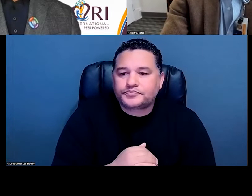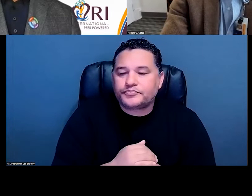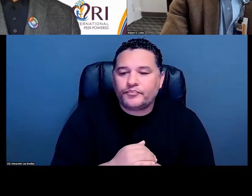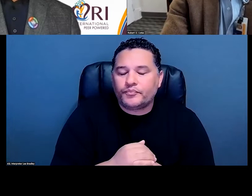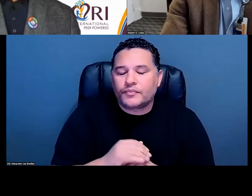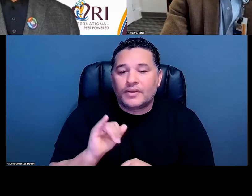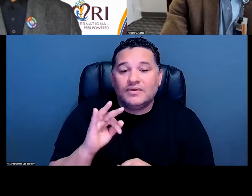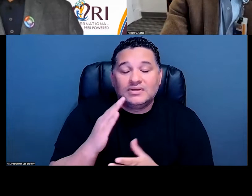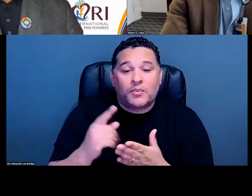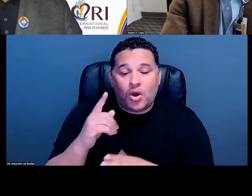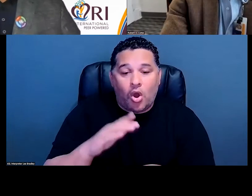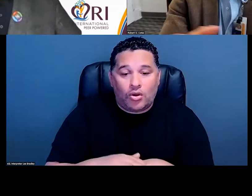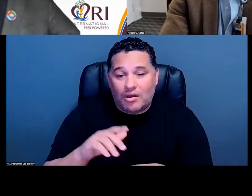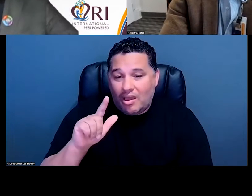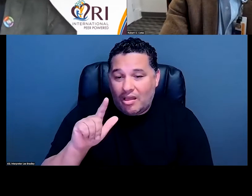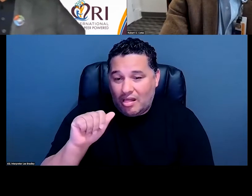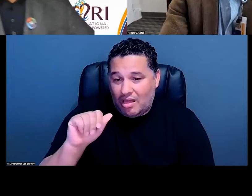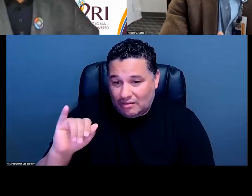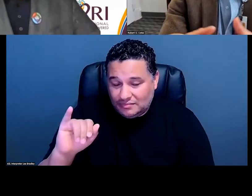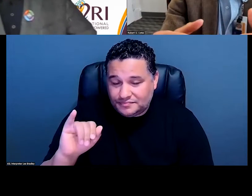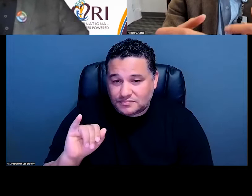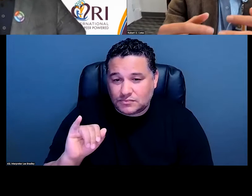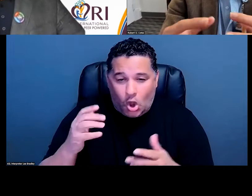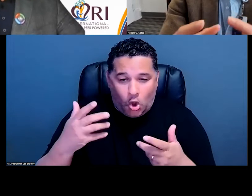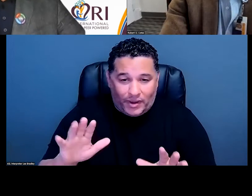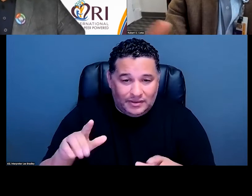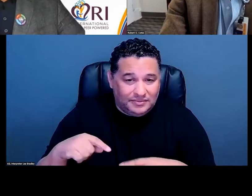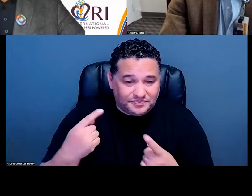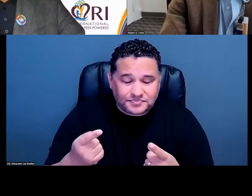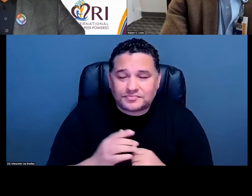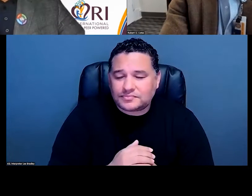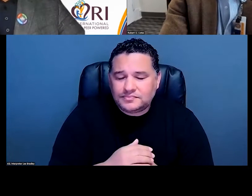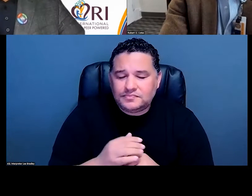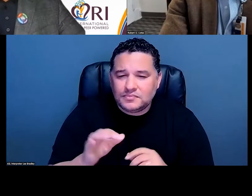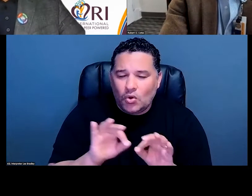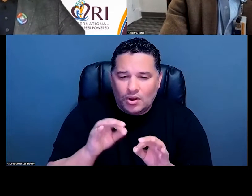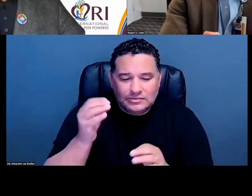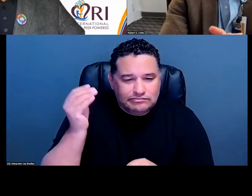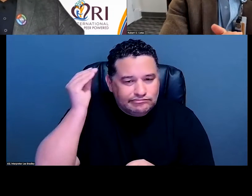SETTING, MAYBE WE CAN TALK A LITTLE BIT MORE ABOUT, THE IDEA OF SOMEBODY IS ON A LONG